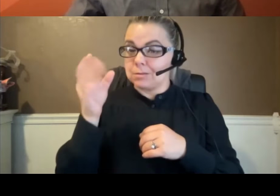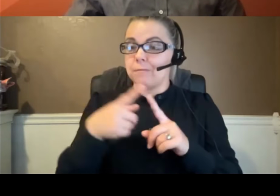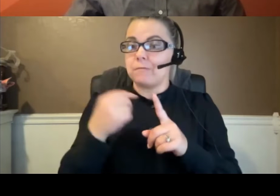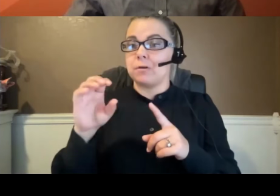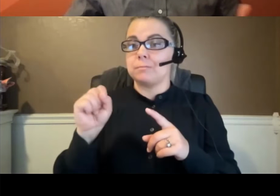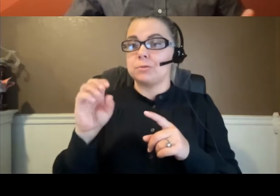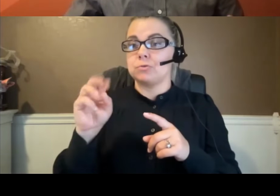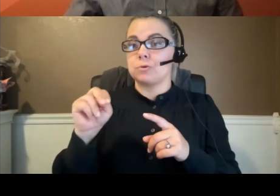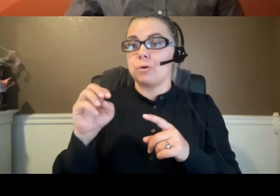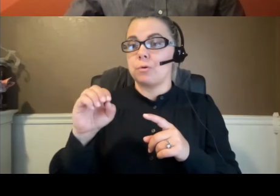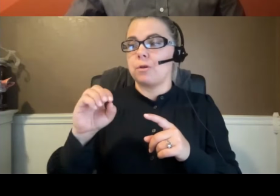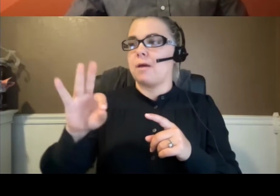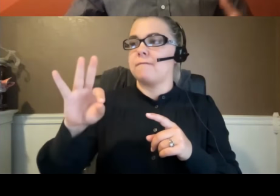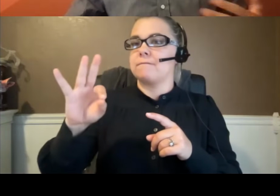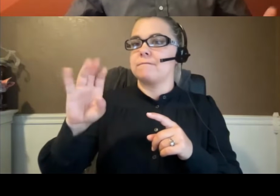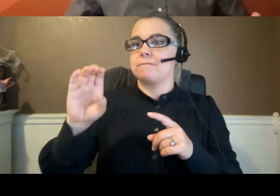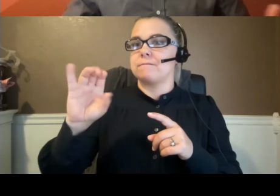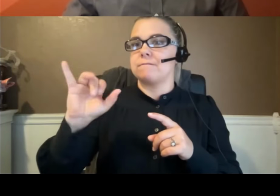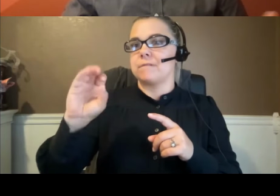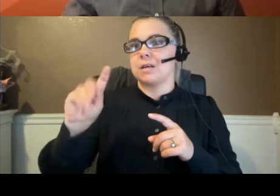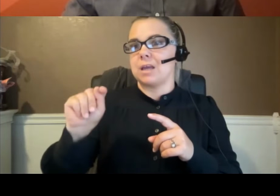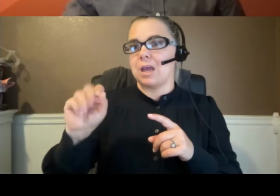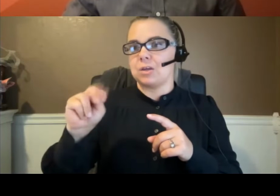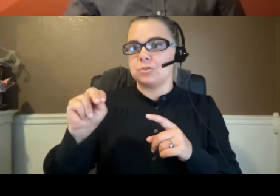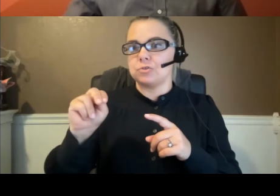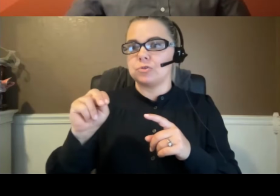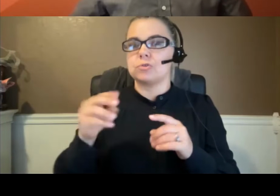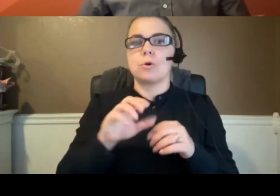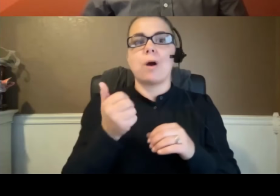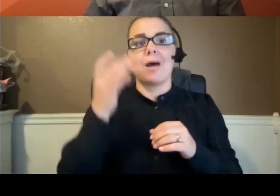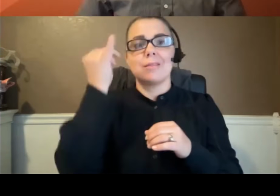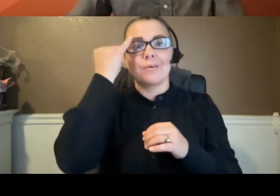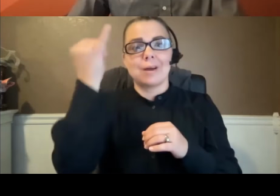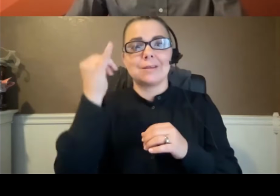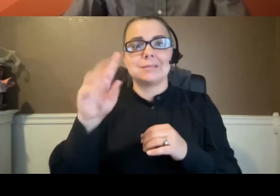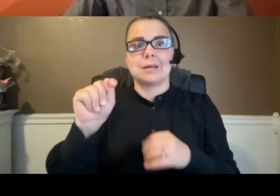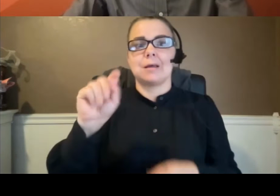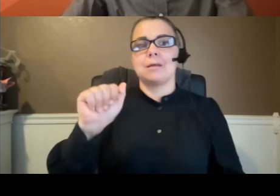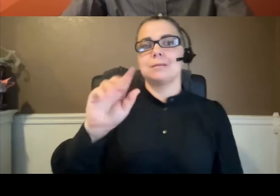I'll talk about here in this set is the idea of tactile graphics. Tactile graphics can